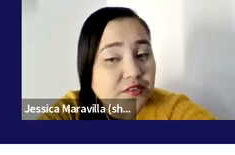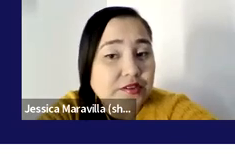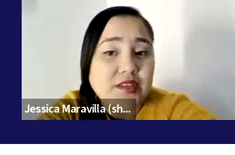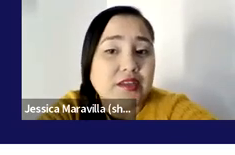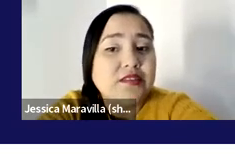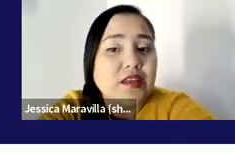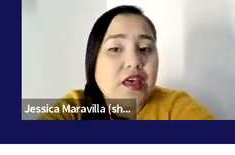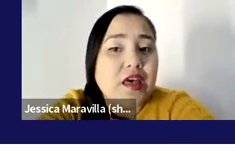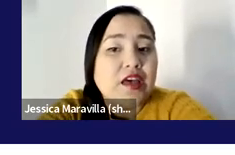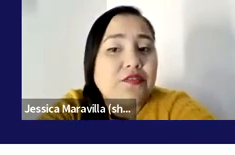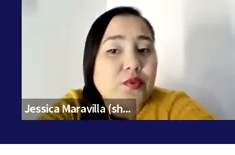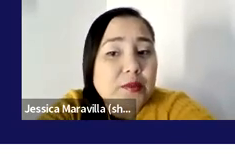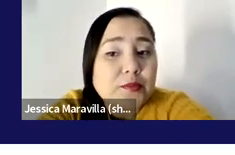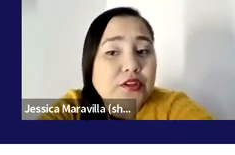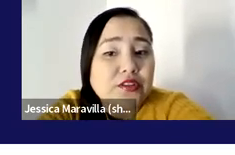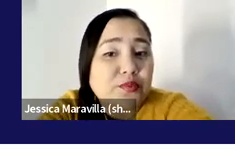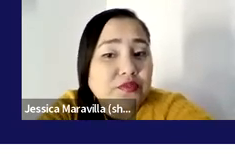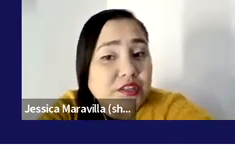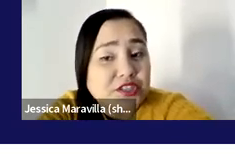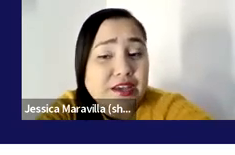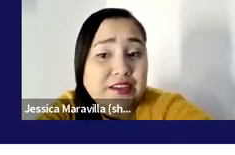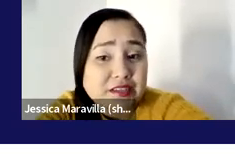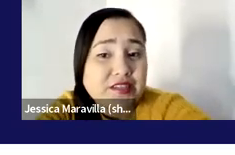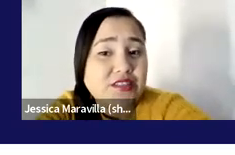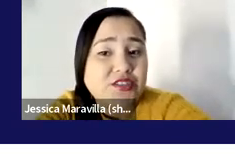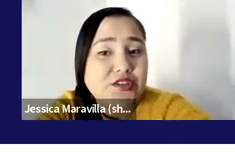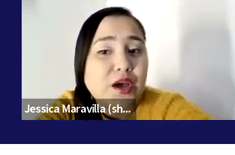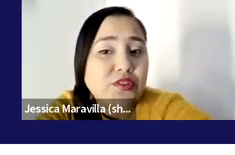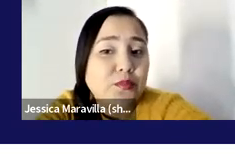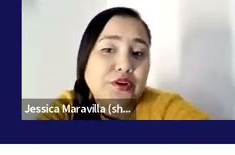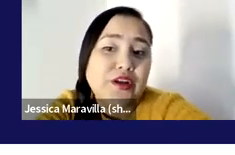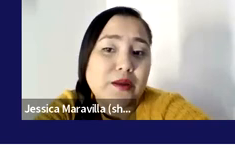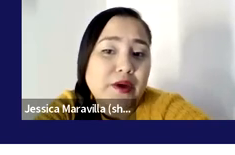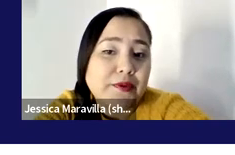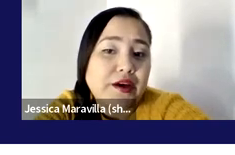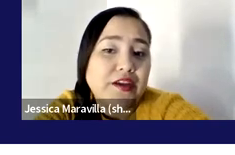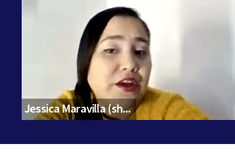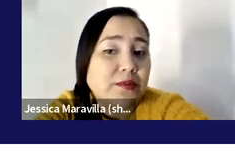making space for and prioritizing expressed voices. Taking responsibility for your